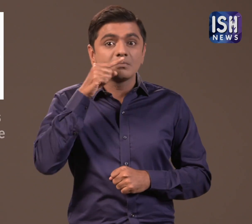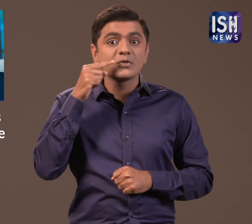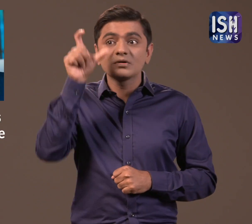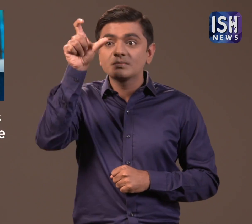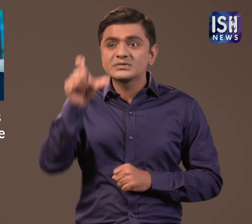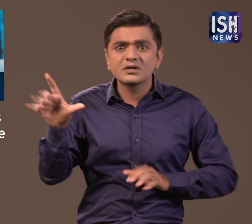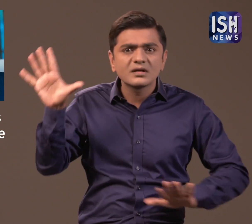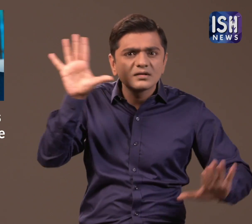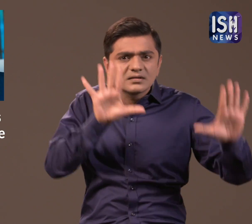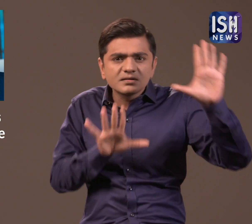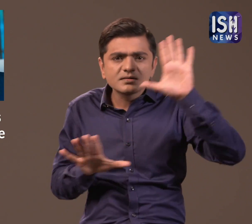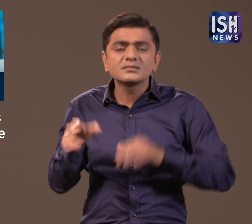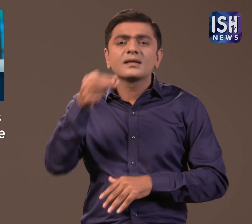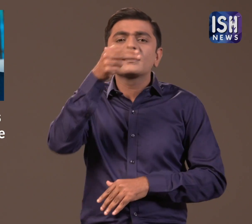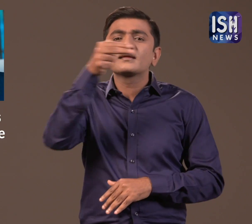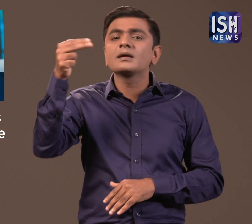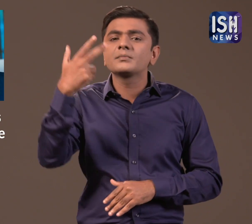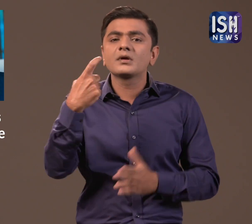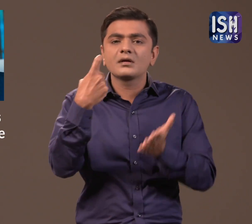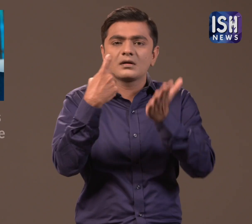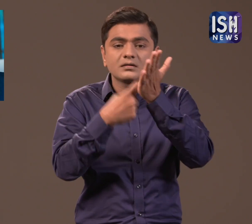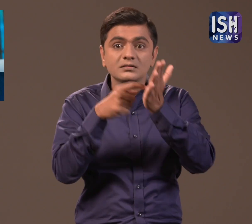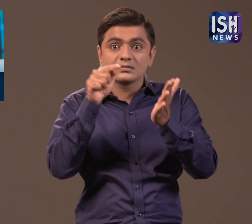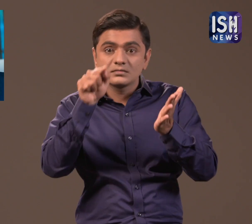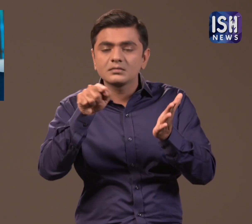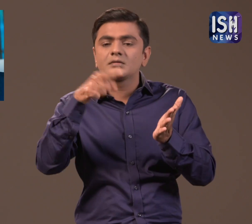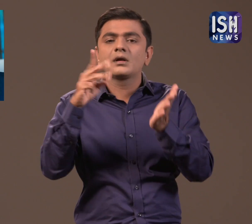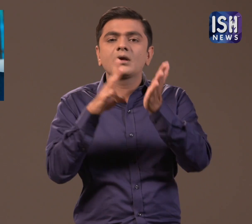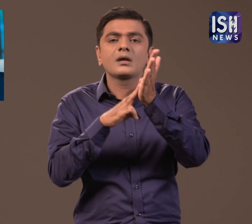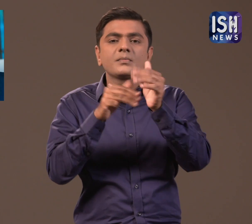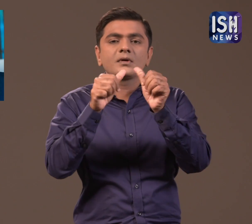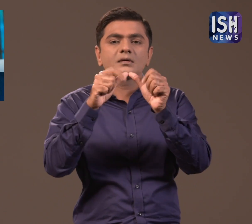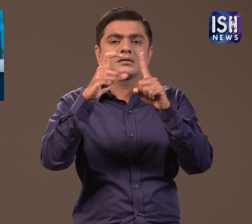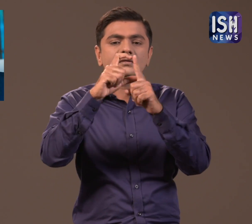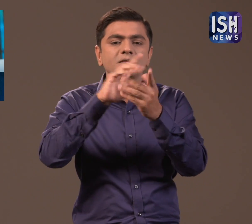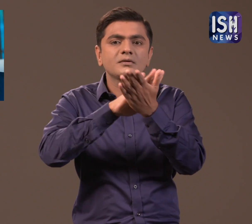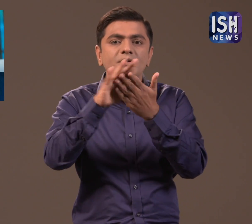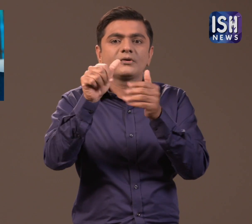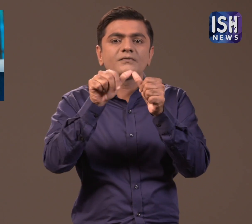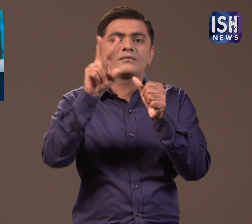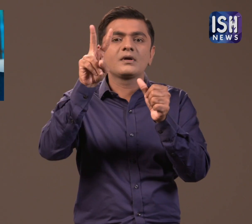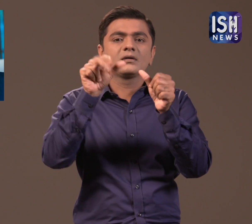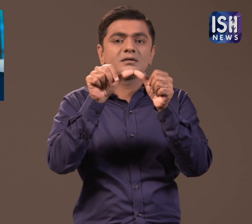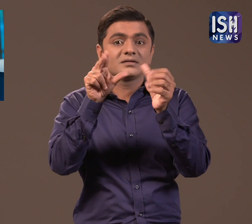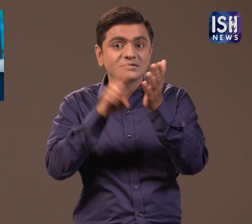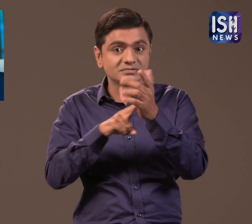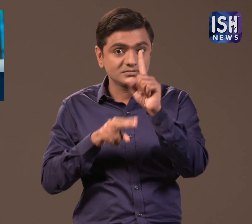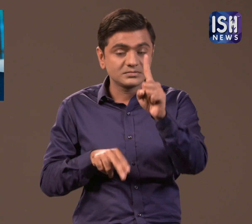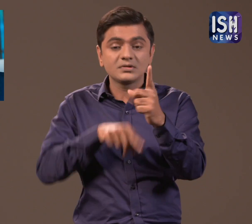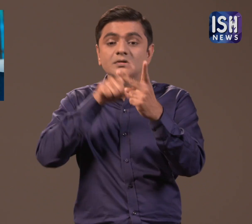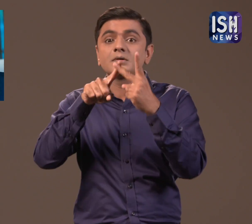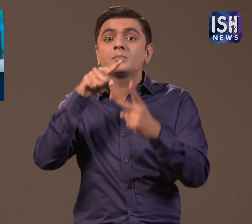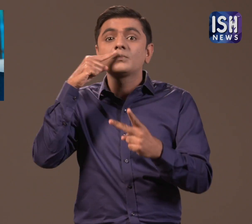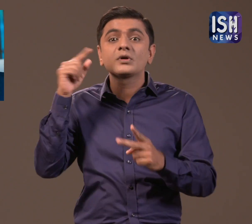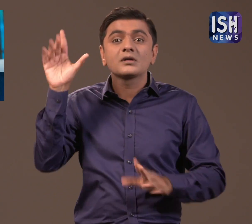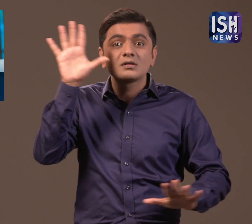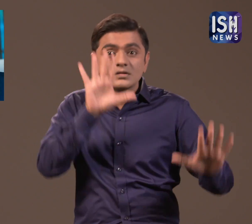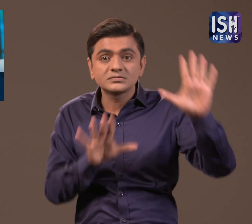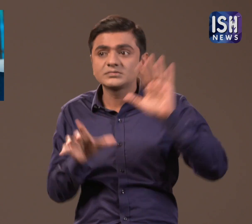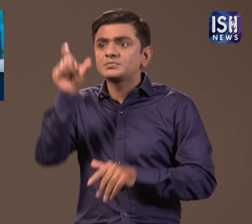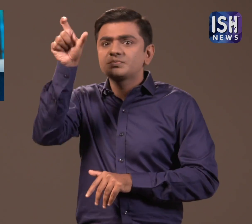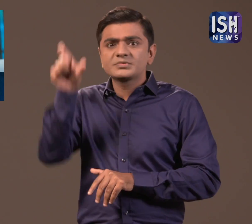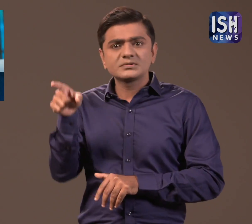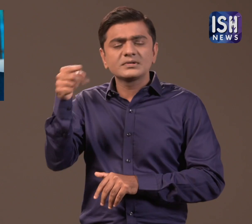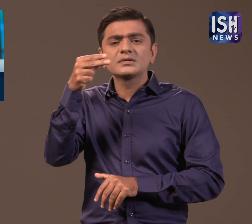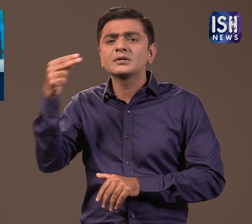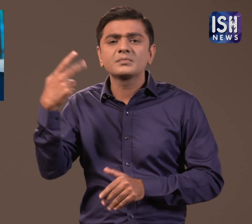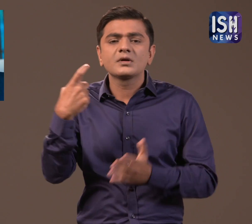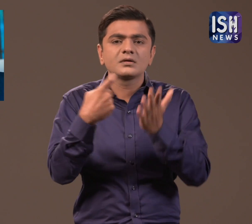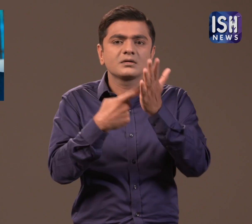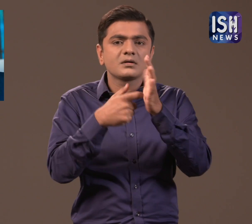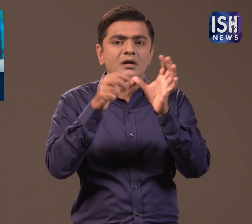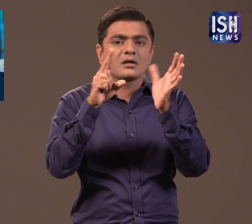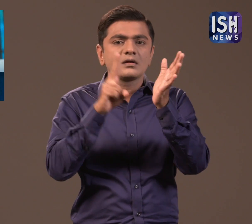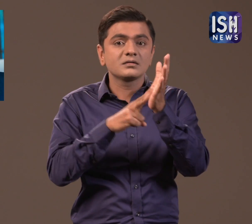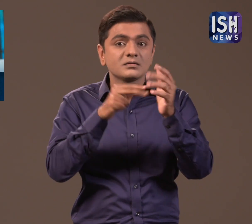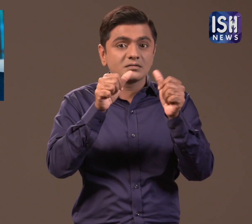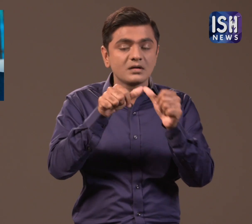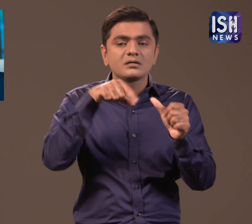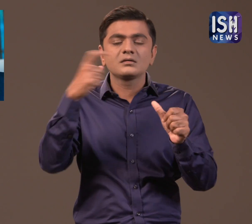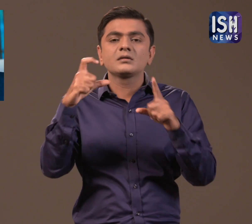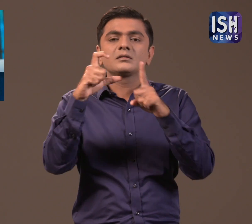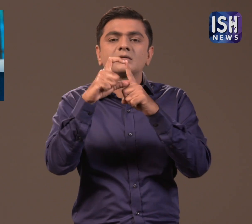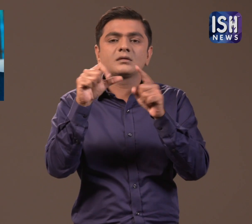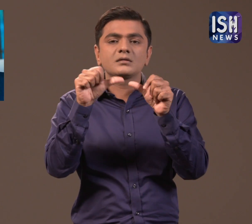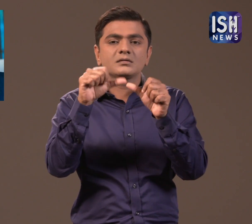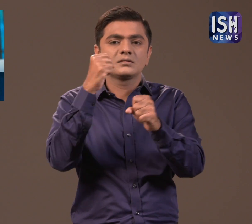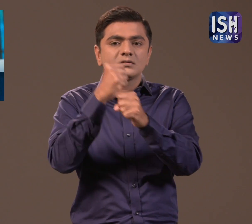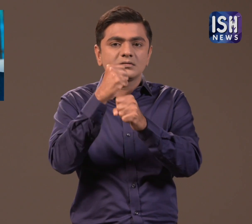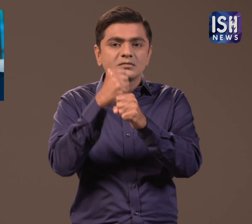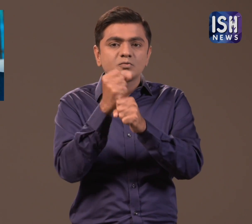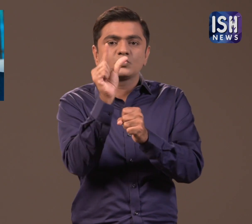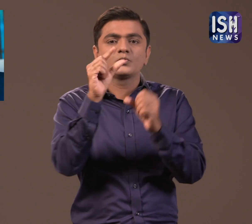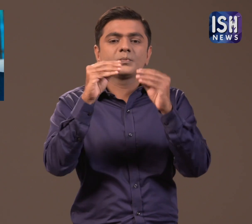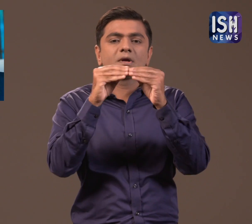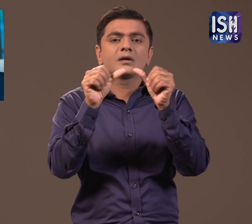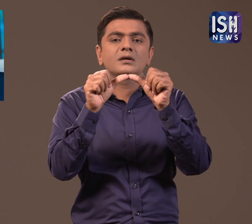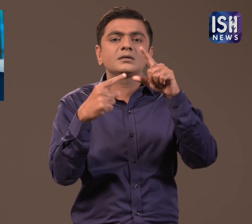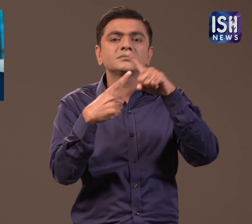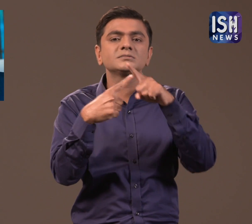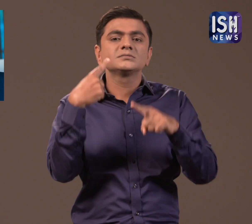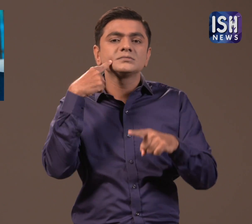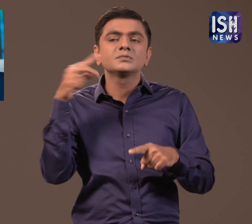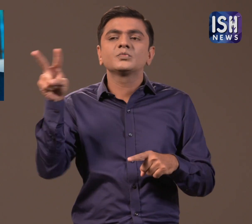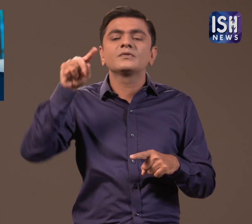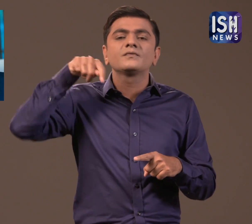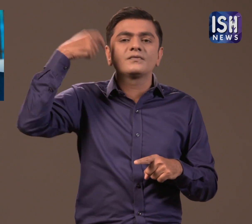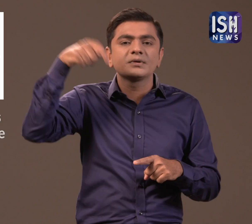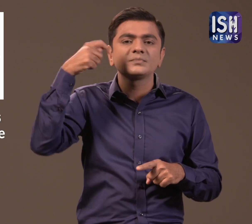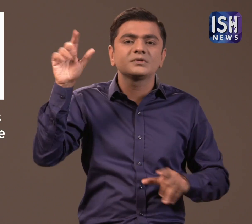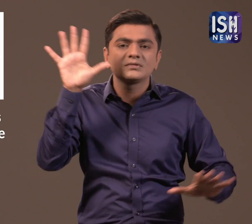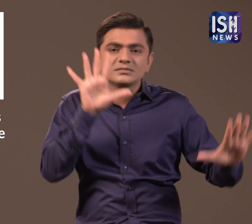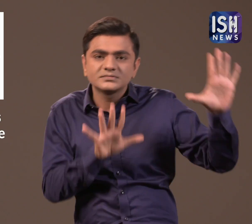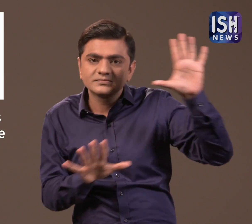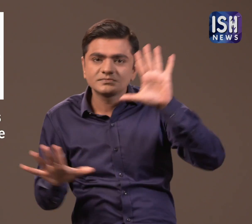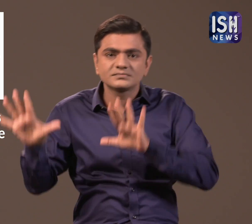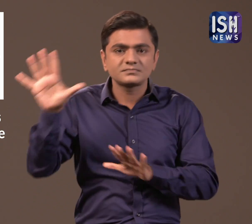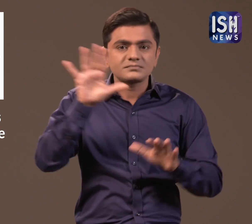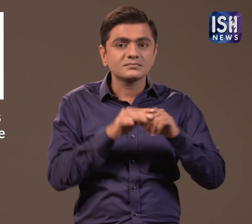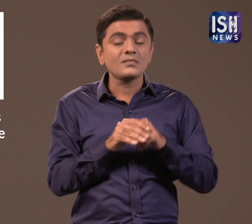Actor R. Madhavan and Rana Daggubati will also feature in the film.